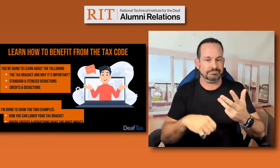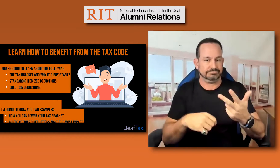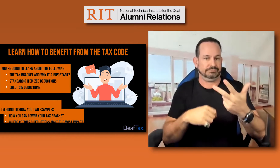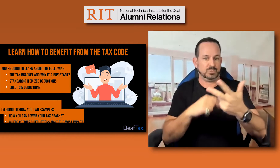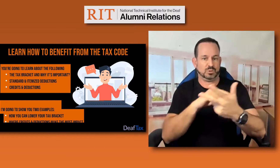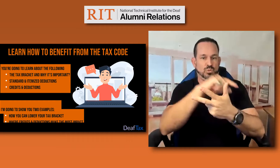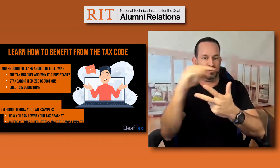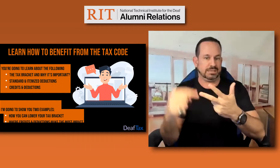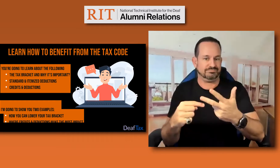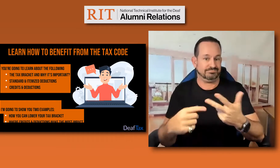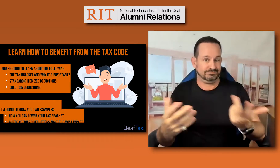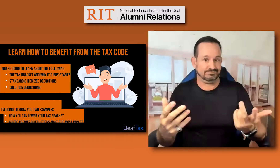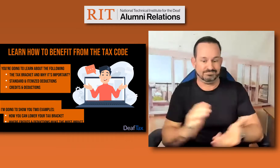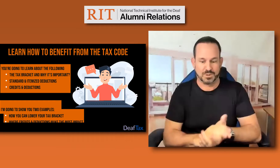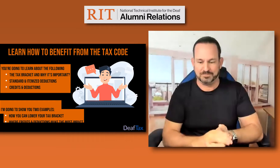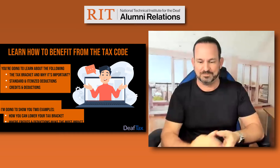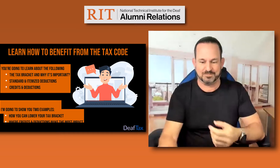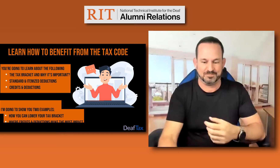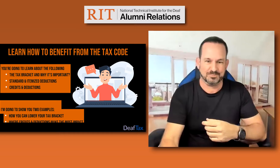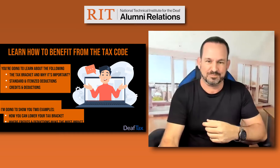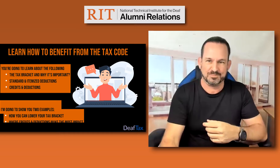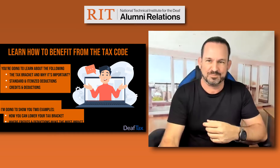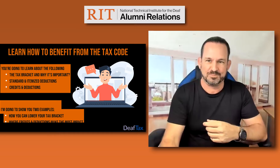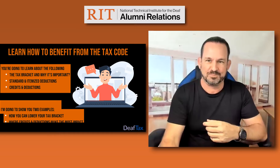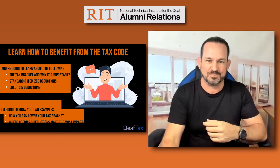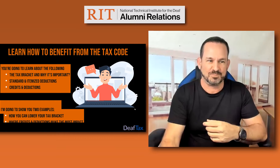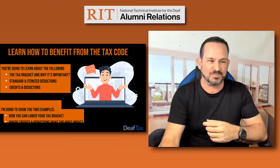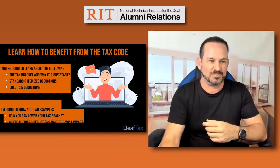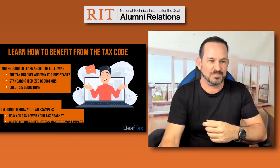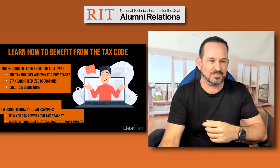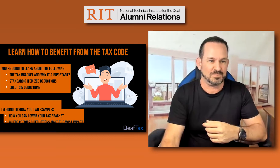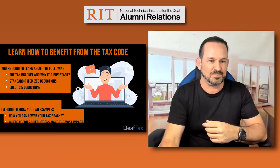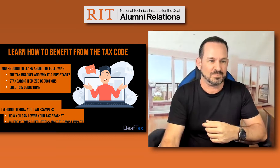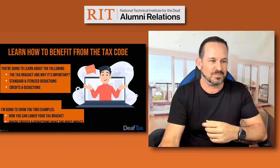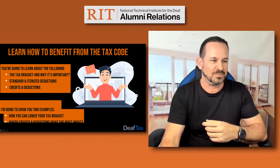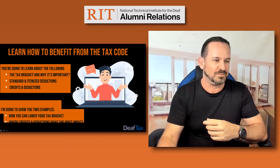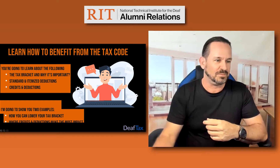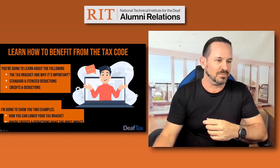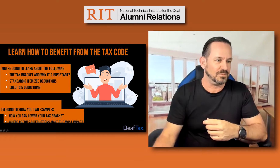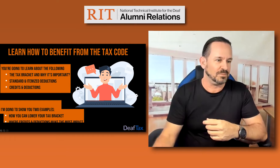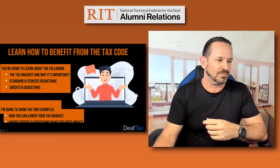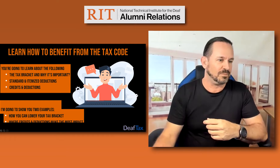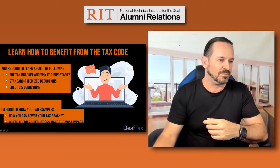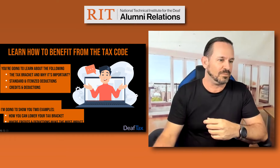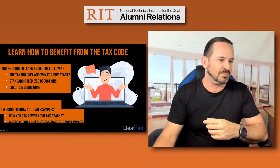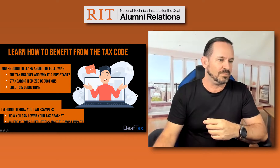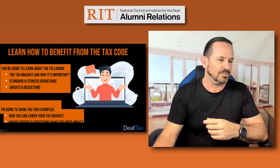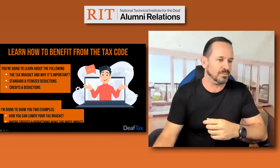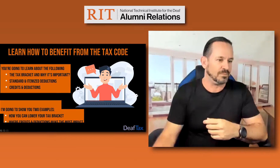We also will talk about deductions and credits in different tax brackets.